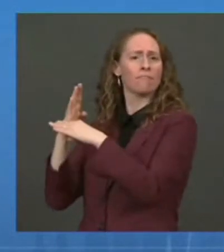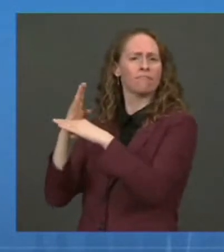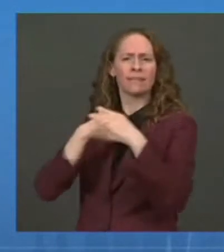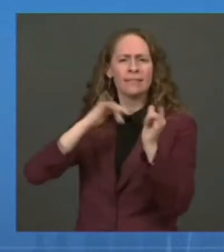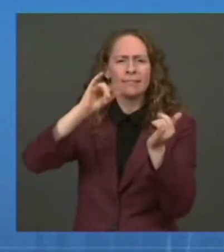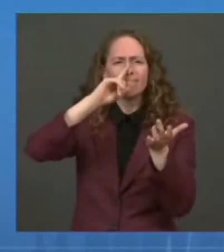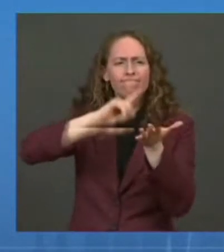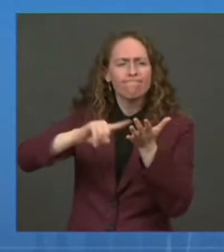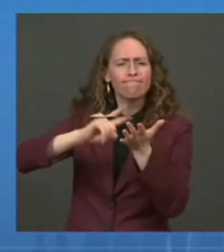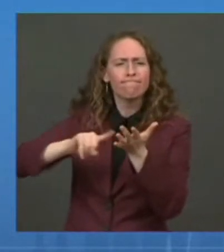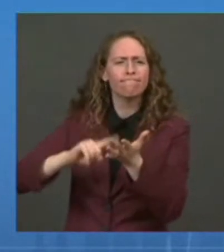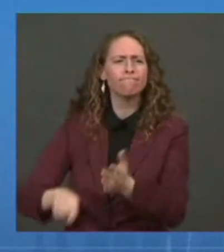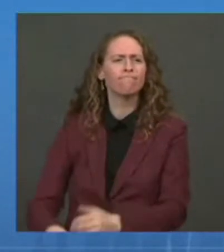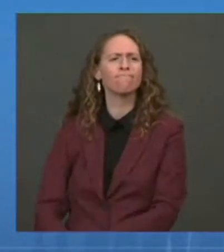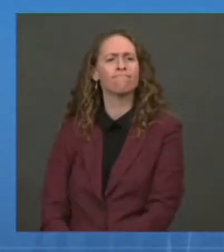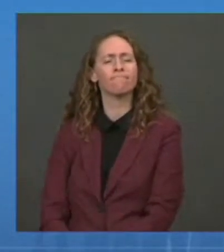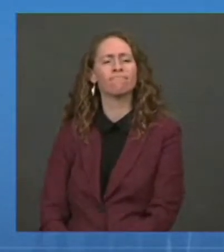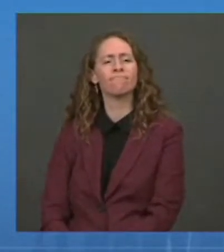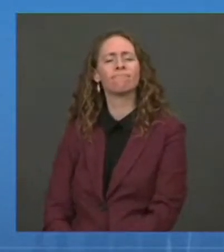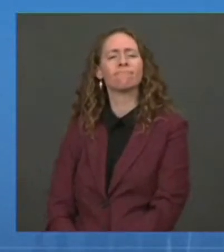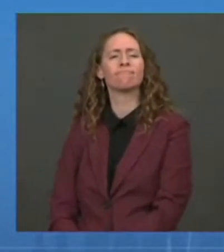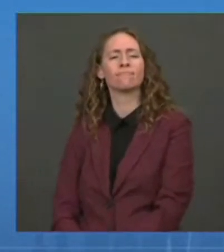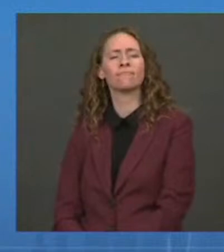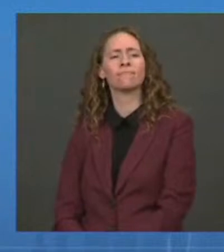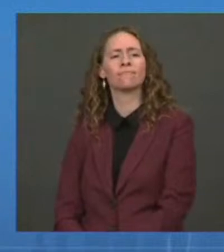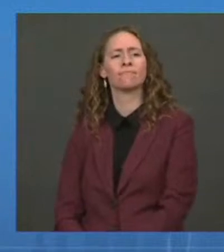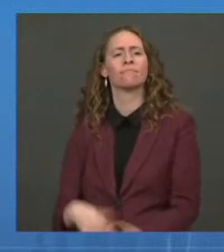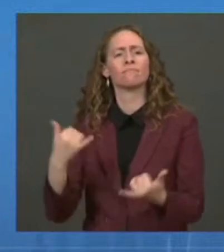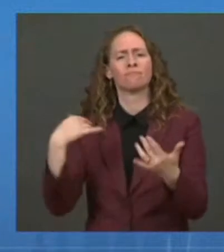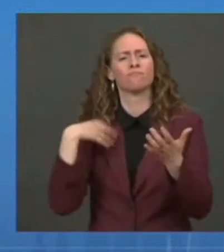RIGHT NO NE SLIDE. THERE ARE A NUMBER OF THINGS.